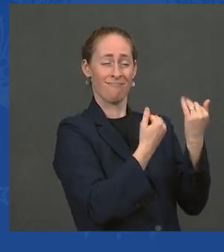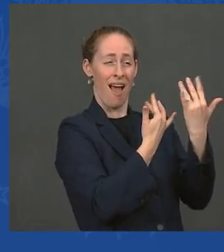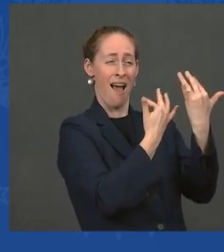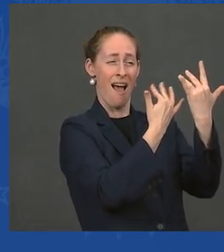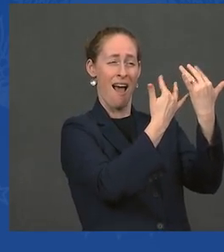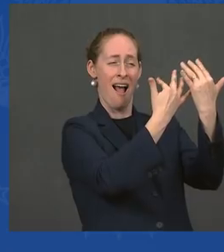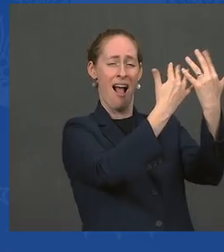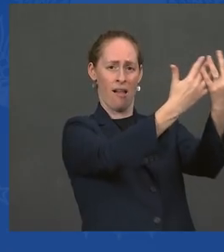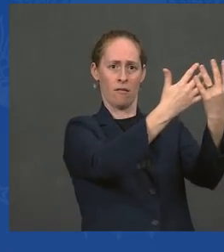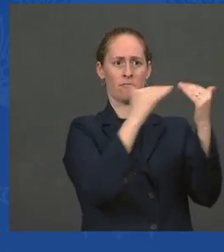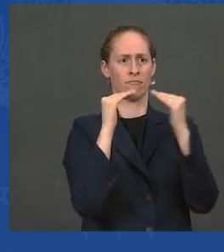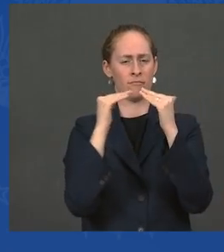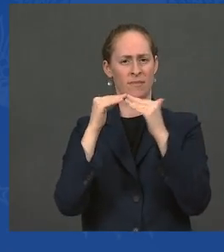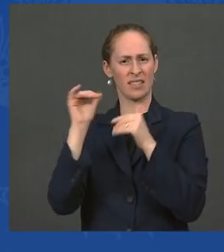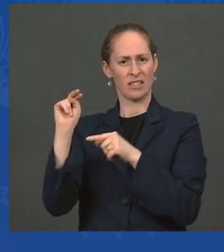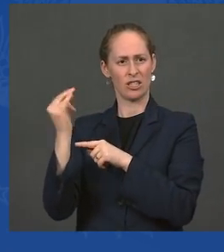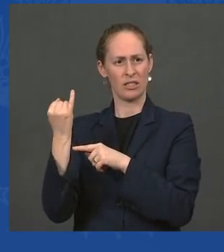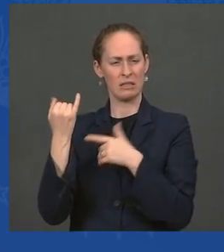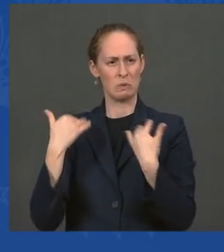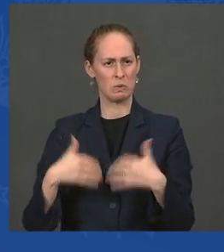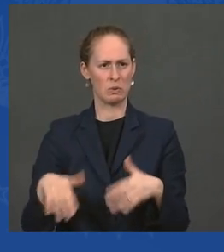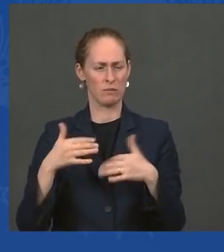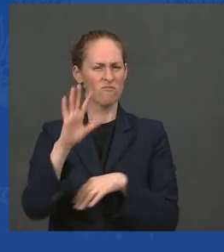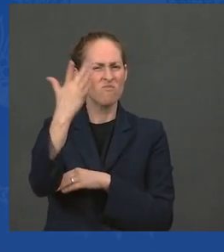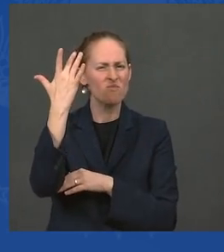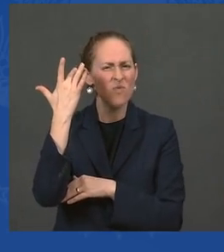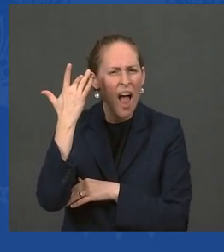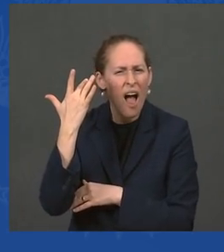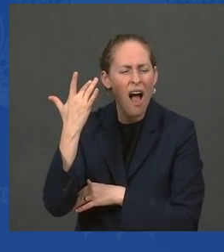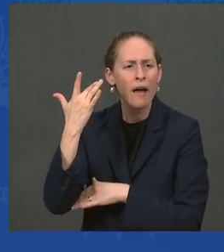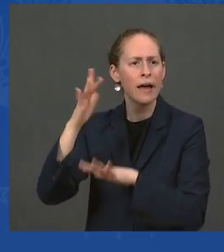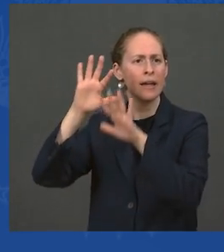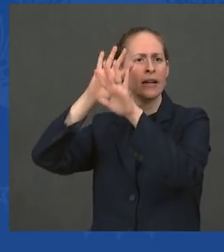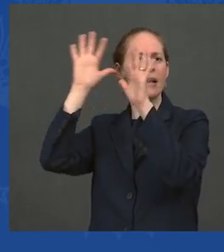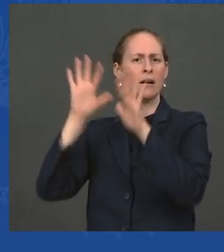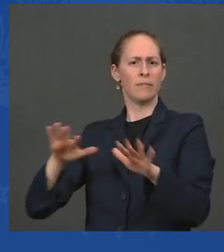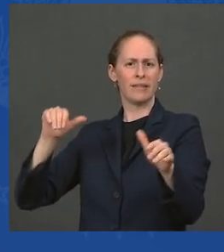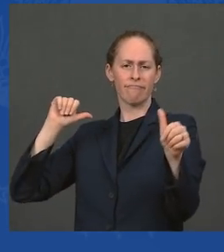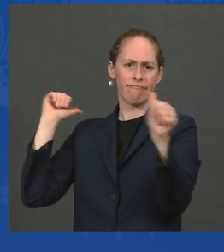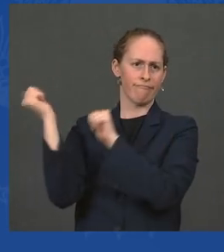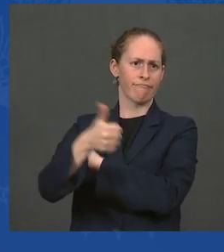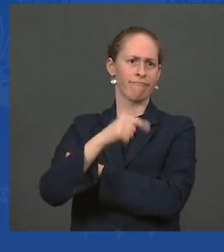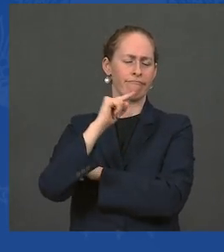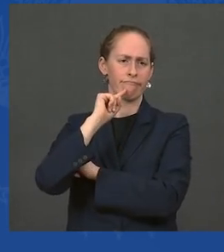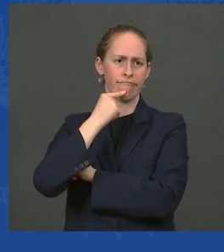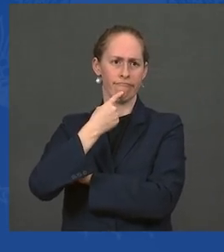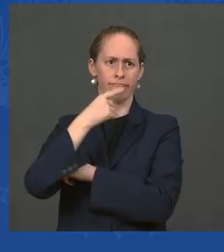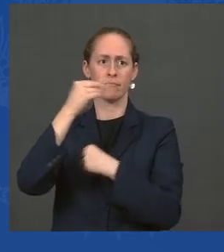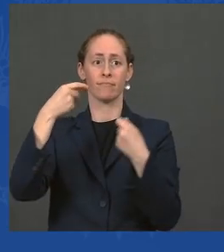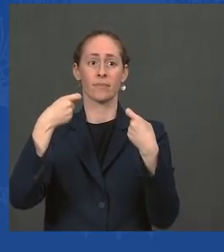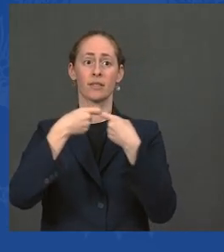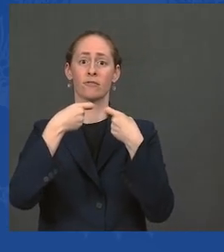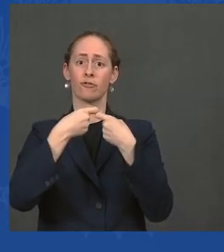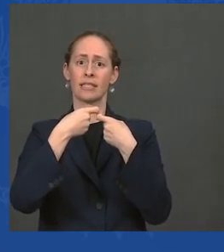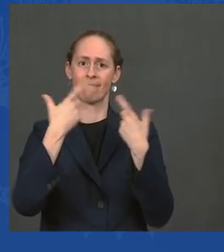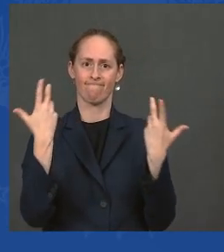in the West because of climate change and because of electric utilities failing, wires falling.